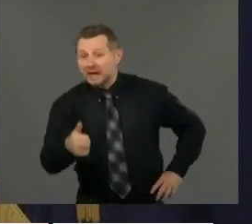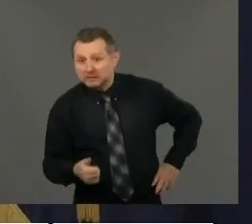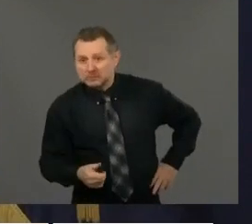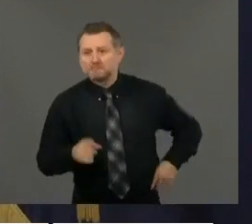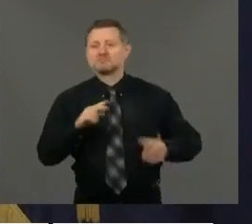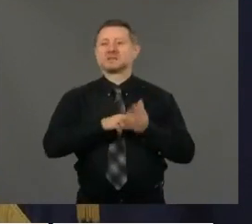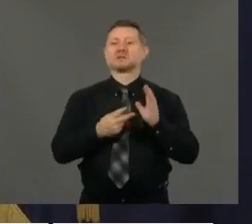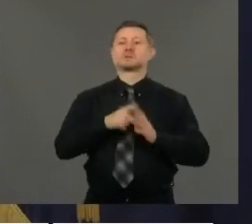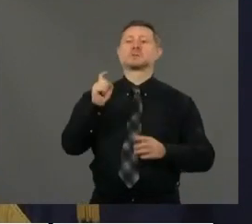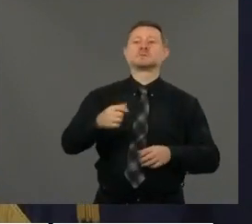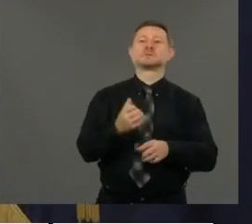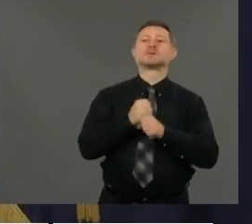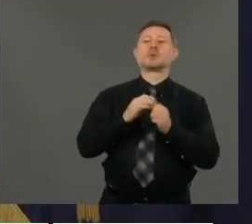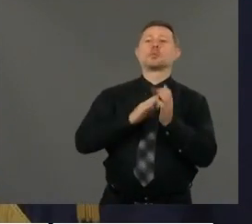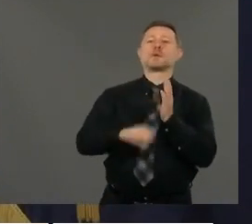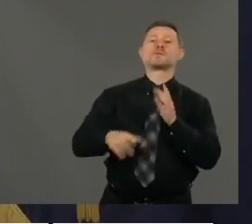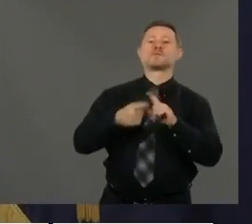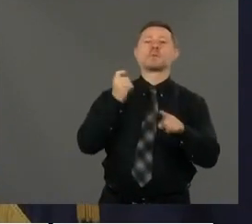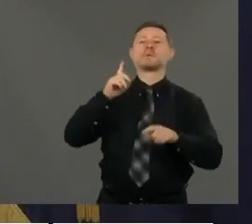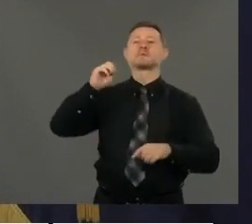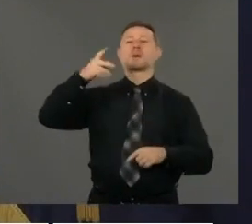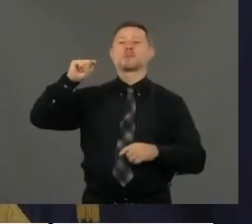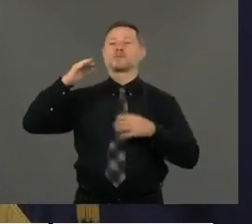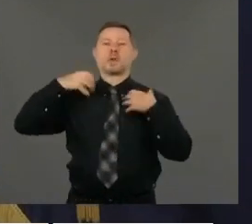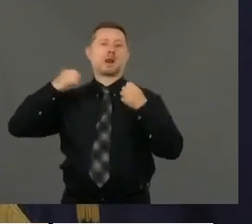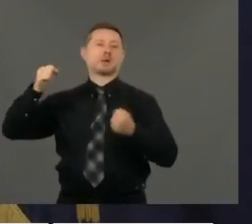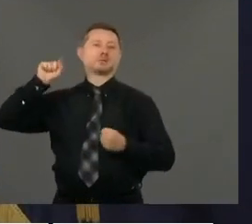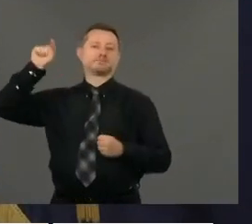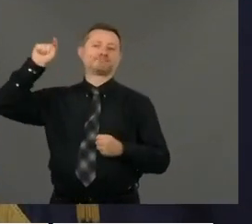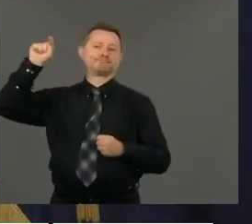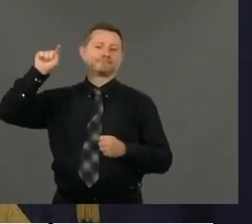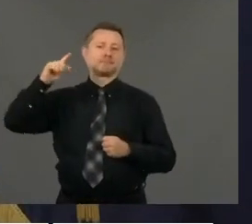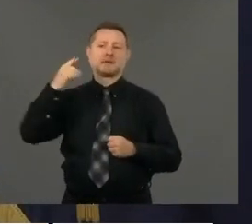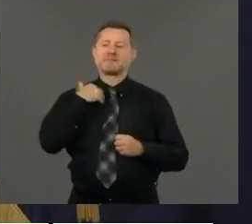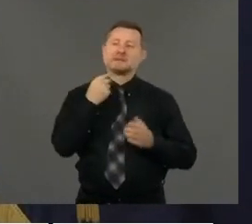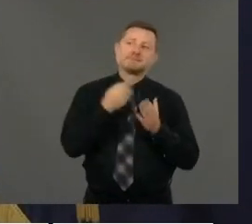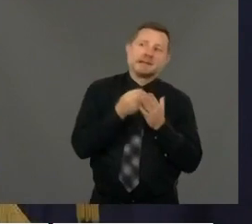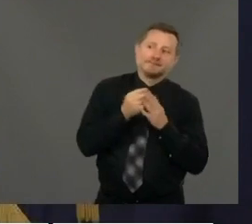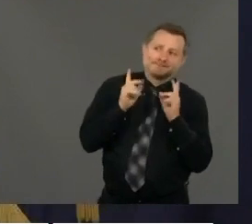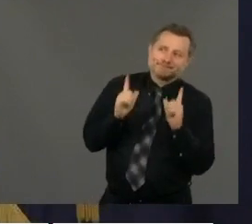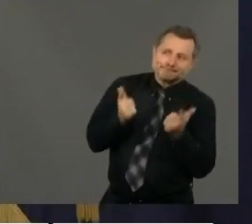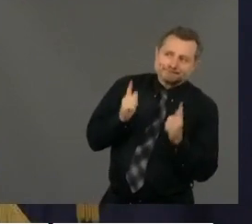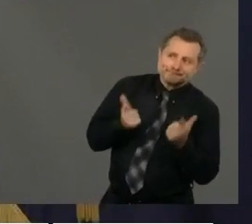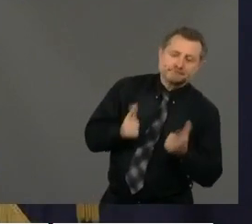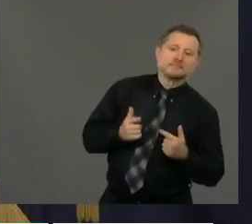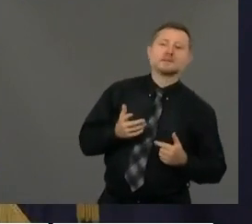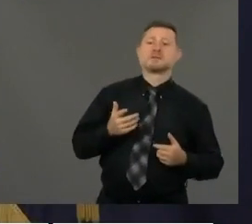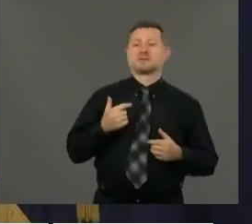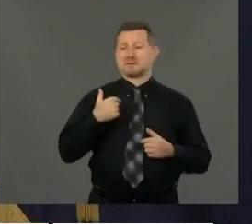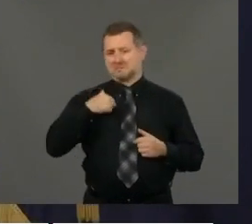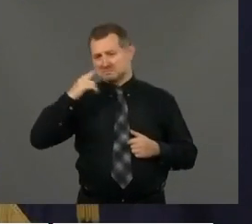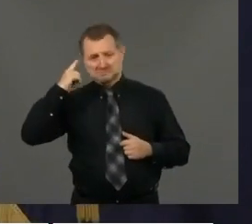AND AVERAGE HOSPITAL IN NEW YORK CITY WOULD HAVE ON HAND AT THIS POINT? THEY SHOULD HAVE 90 DAYS ON HAND NOW OR THEY WOULD HAVE HAD